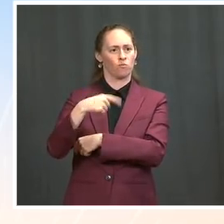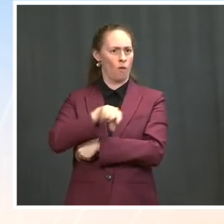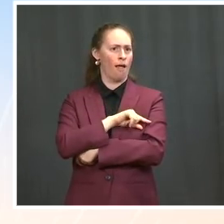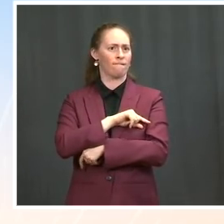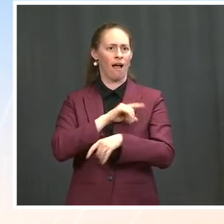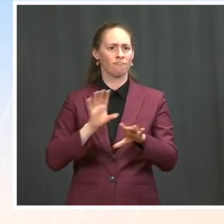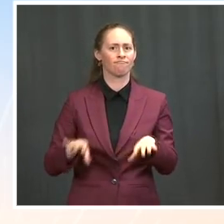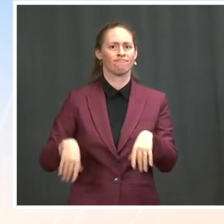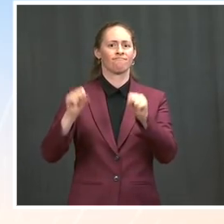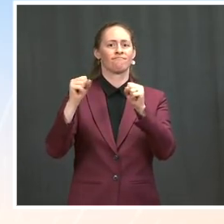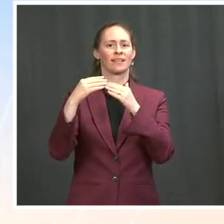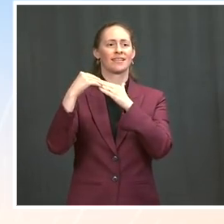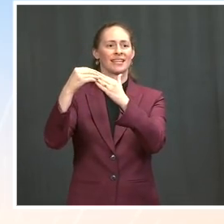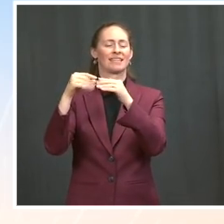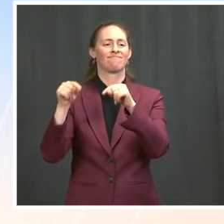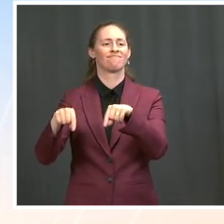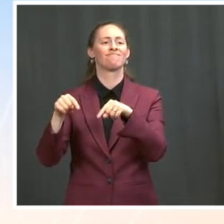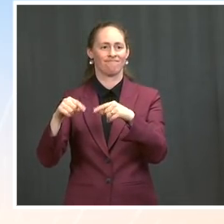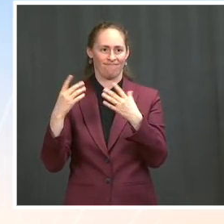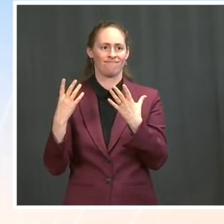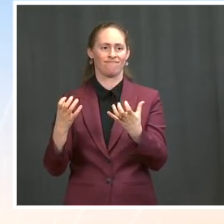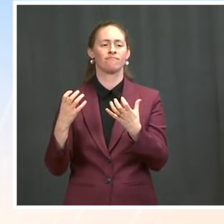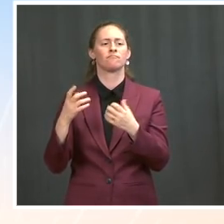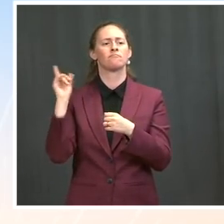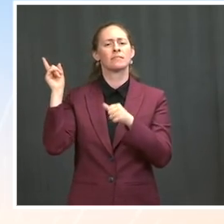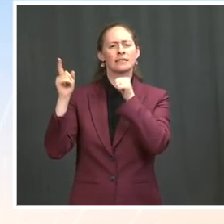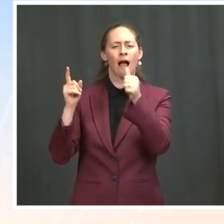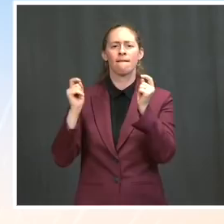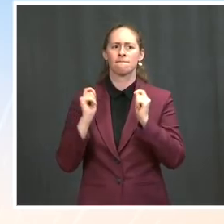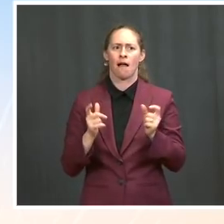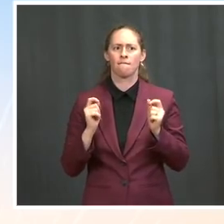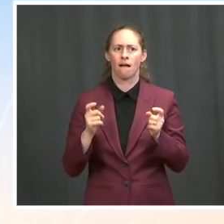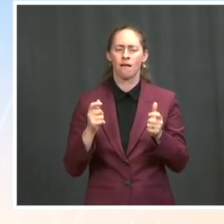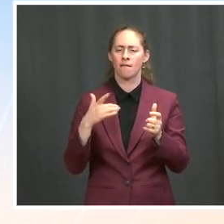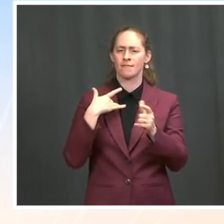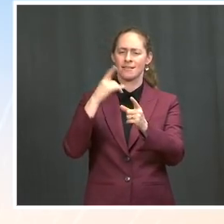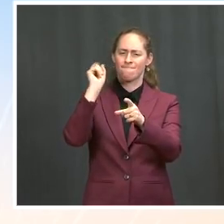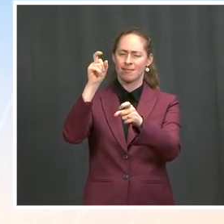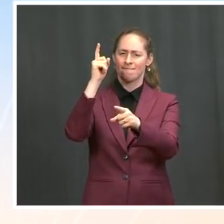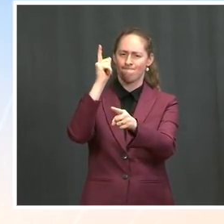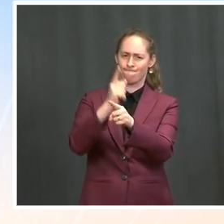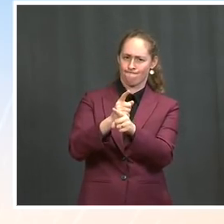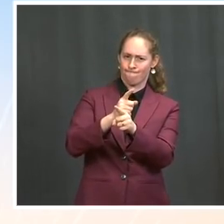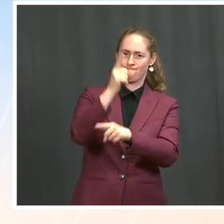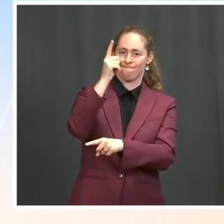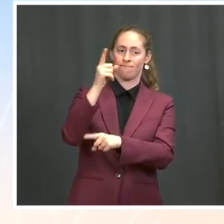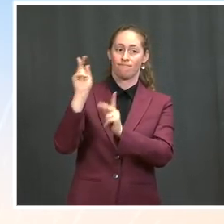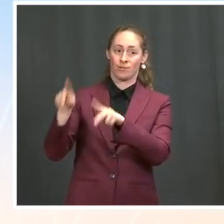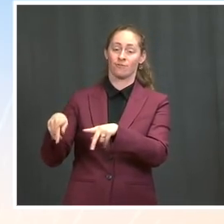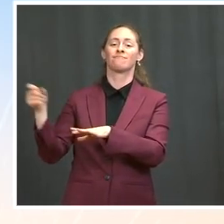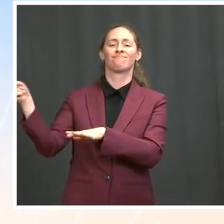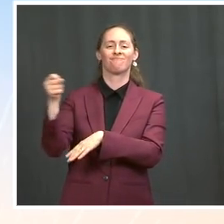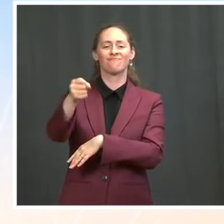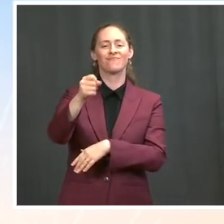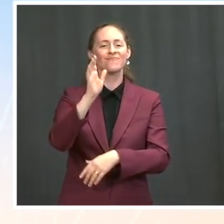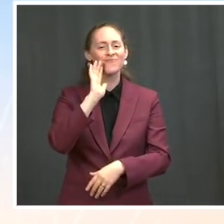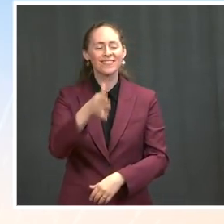And he's not going to expedite it until he's ready to make a decision and make an announcement. Go ahead. Go ahead.